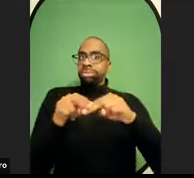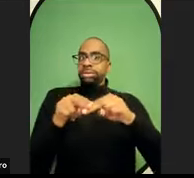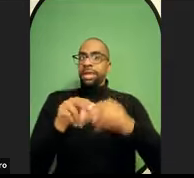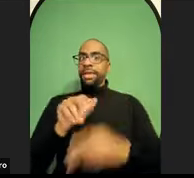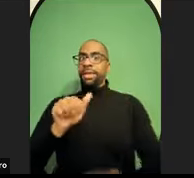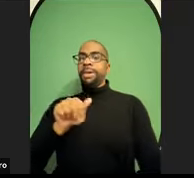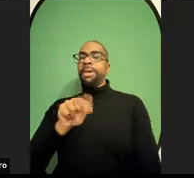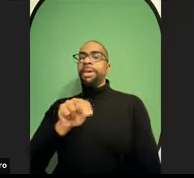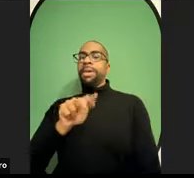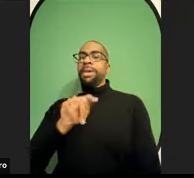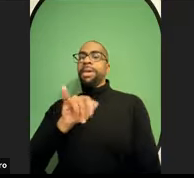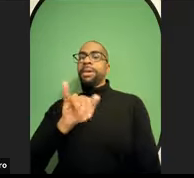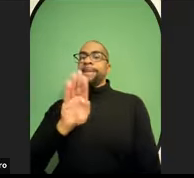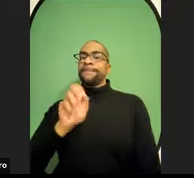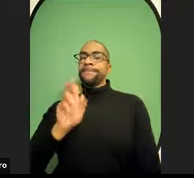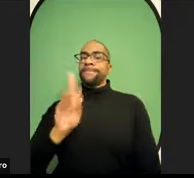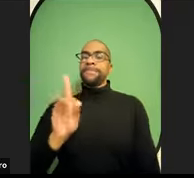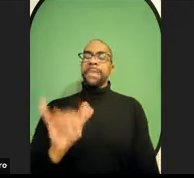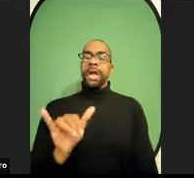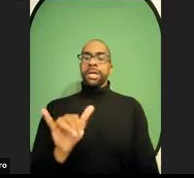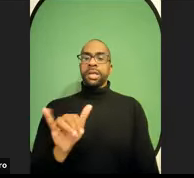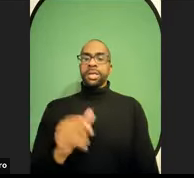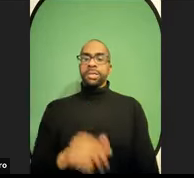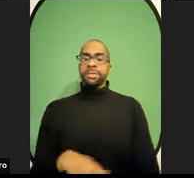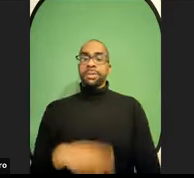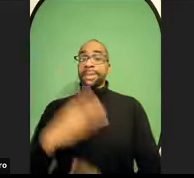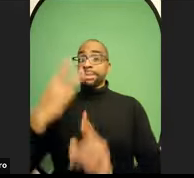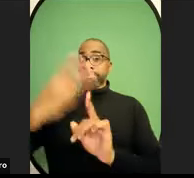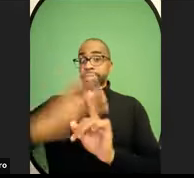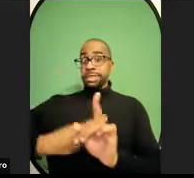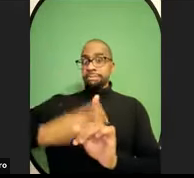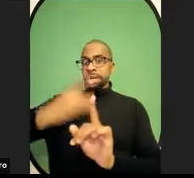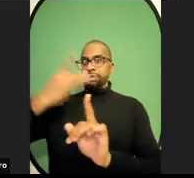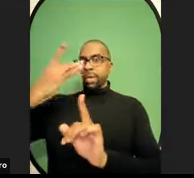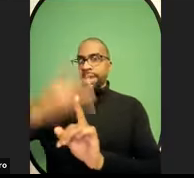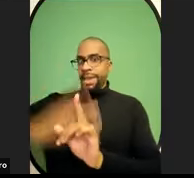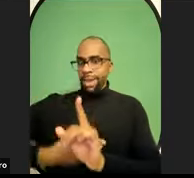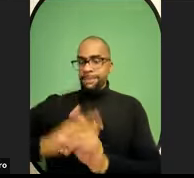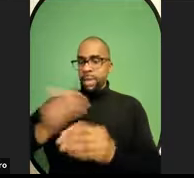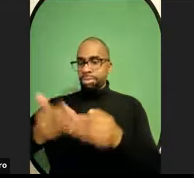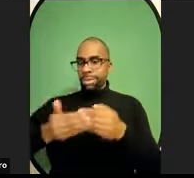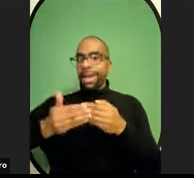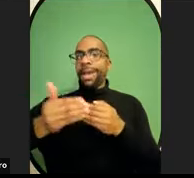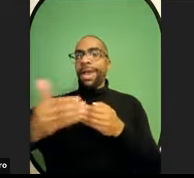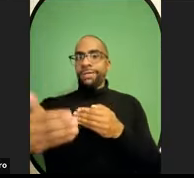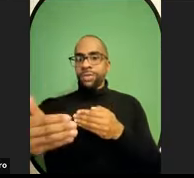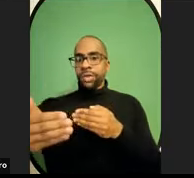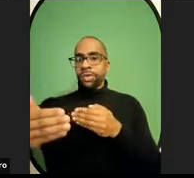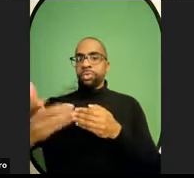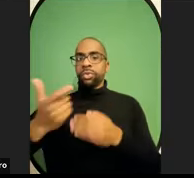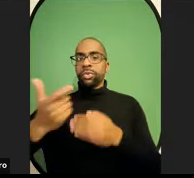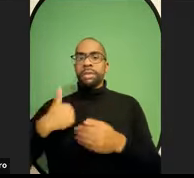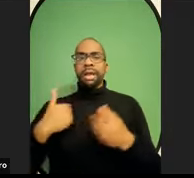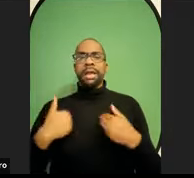the way to like increase the way to like increase your anti bodies. es to a level, you know es to a level you know that six months to eight months after that months to eight months after